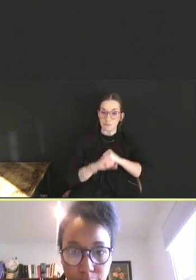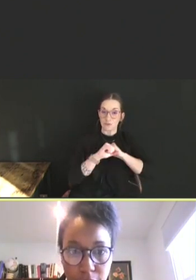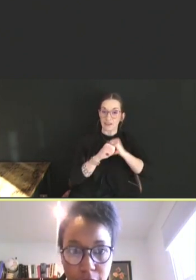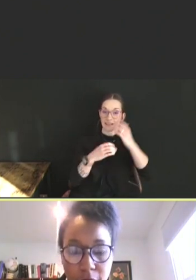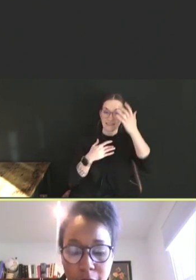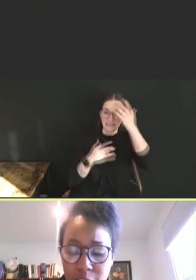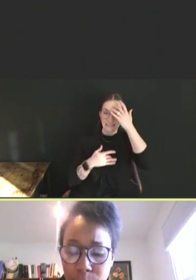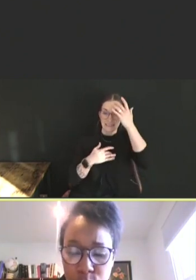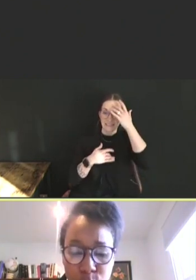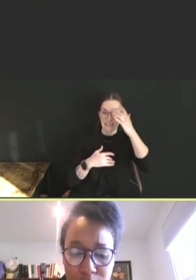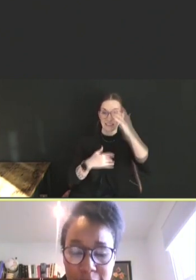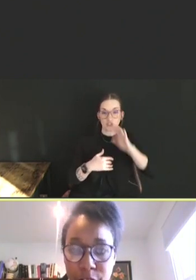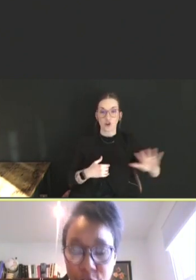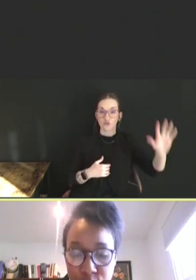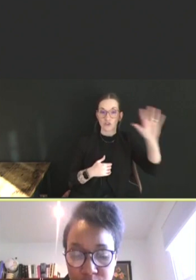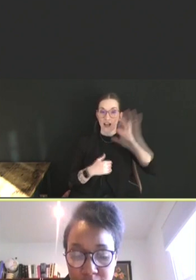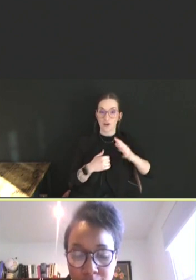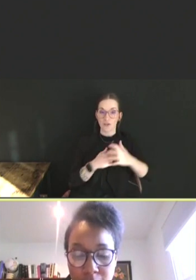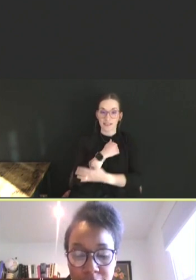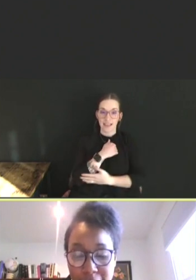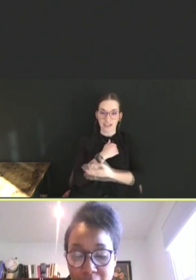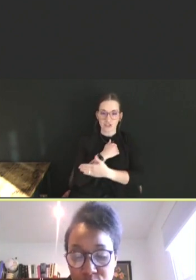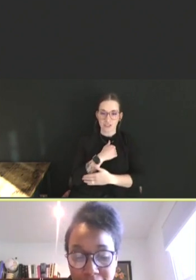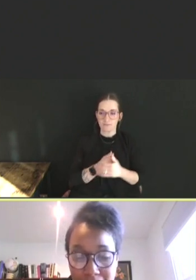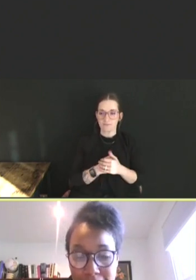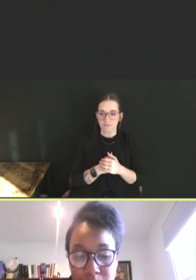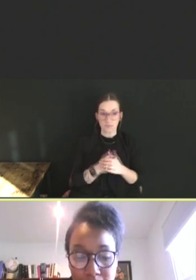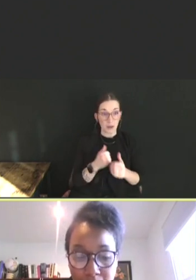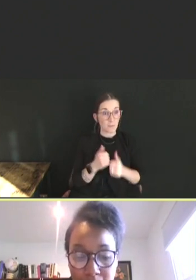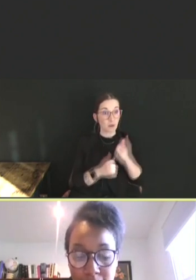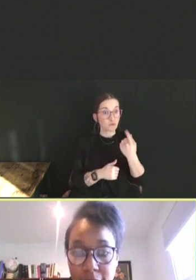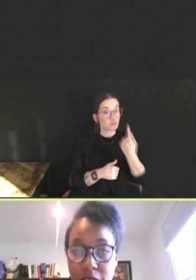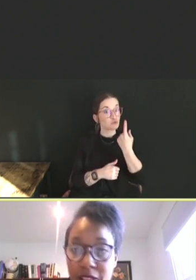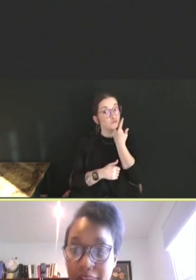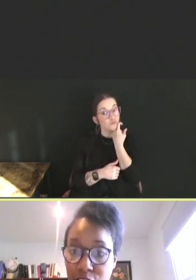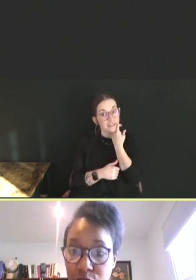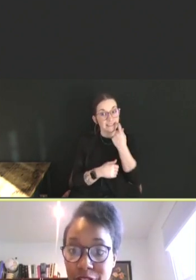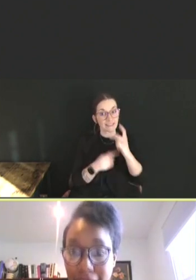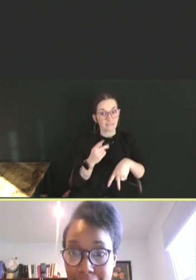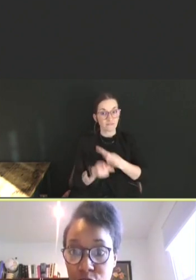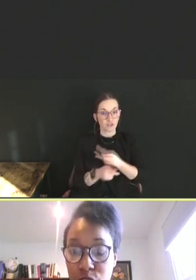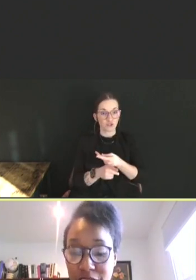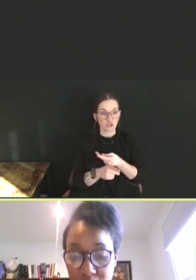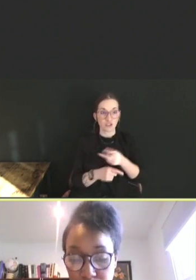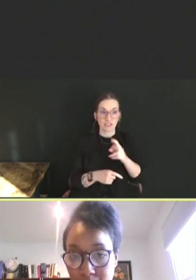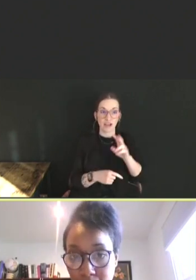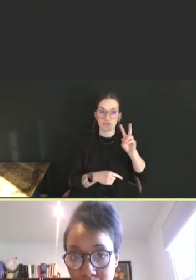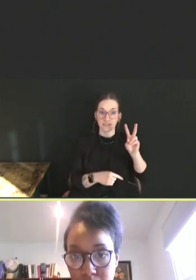The most recent version of the National Vaccine Plan, the National Vaccine Strategic Plan